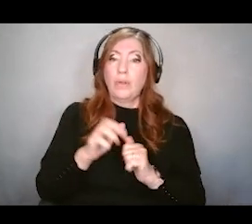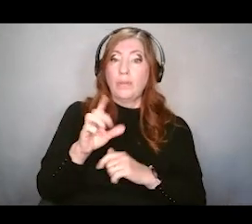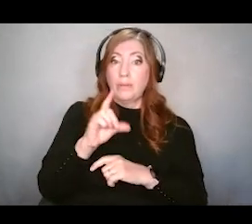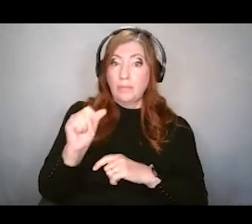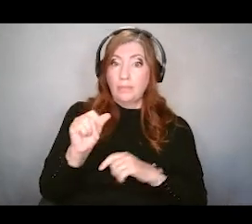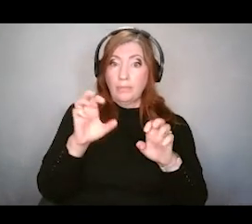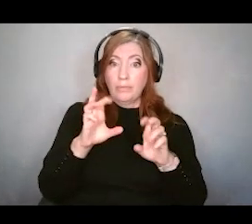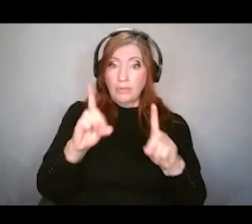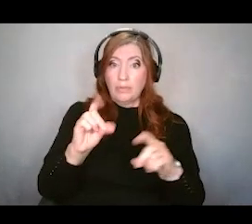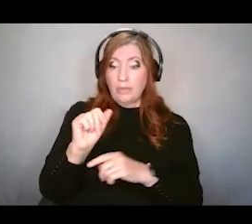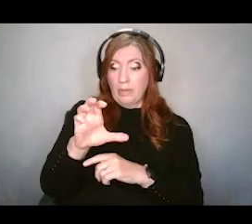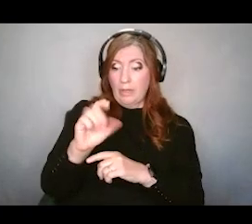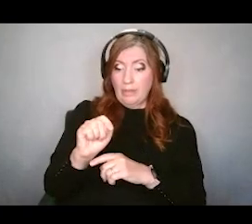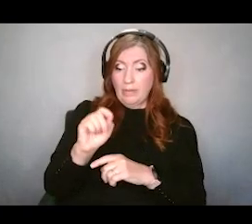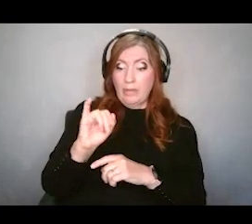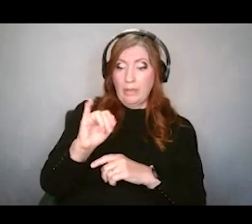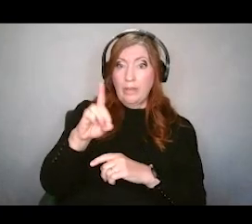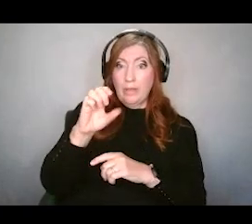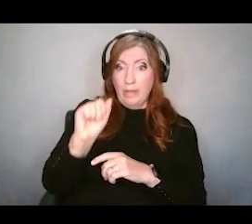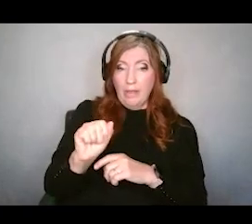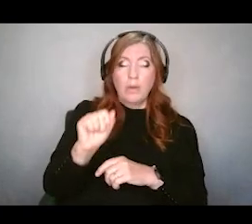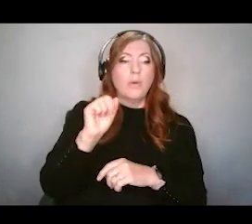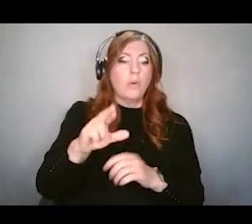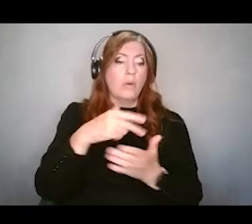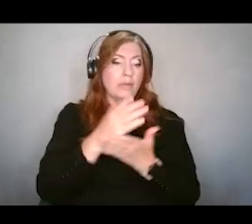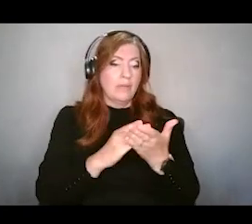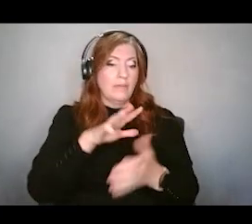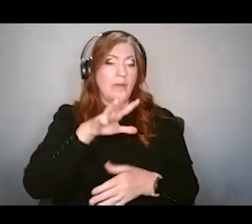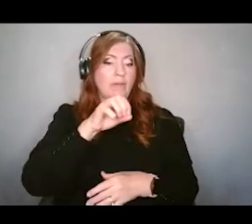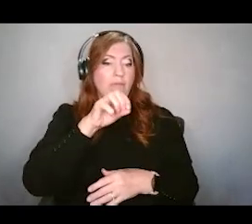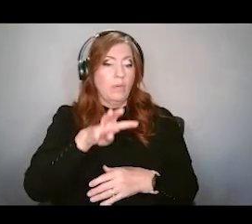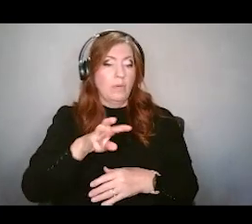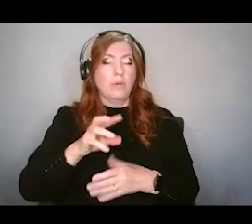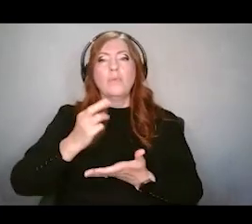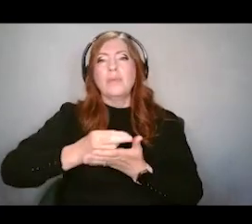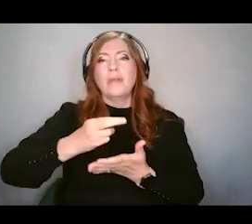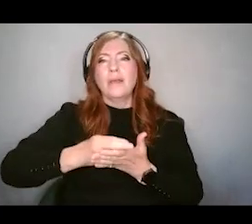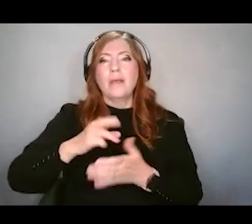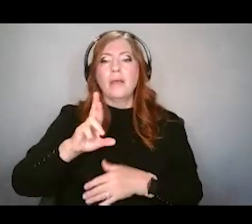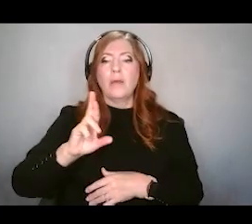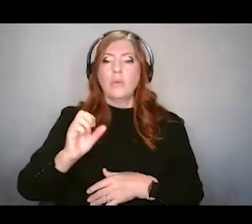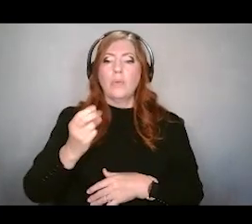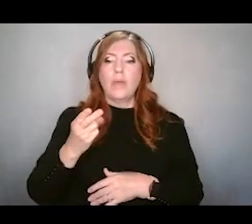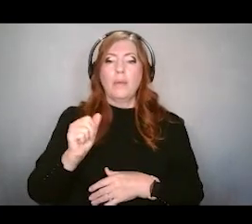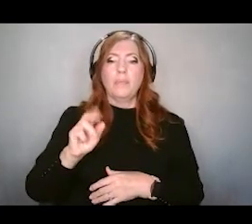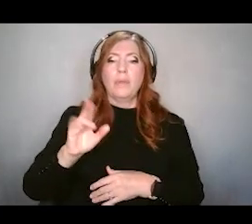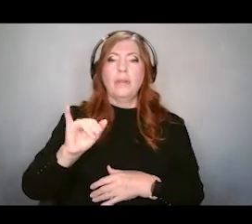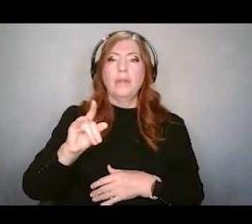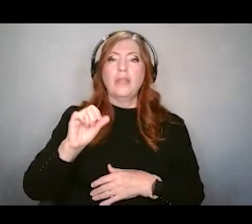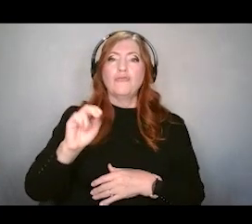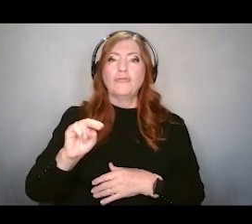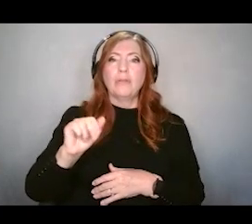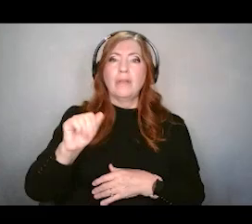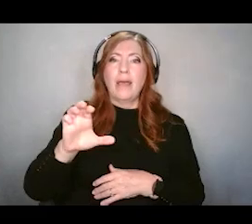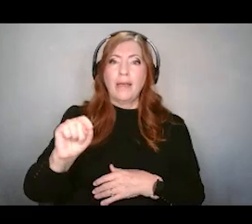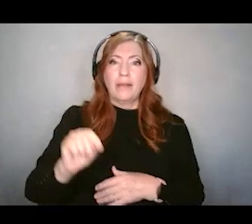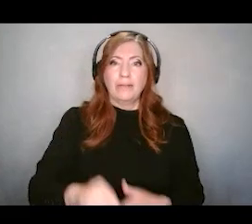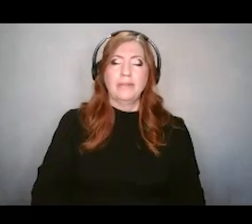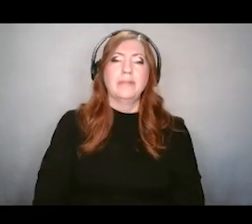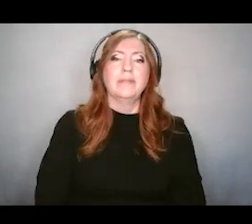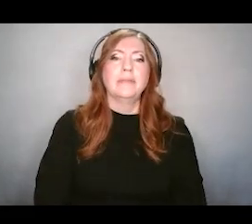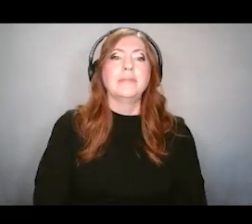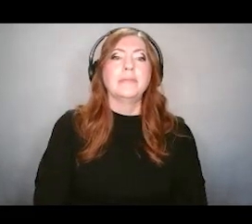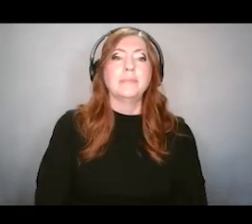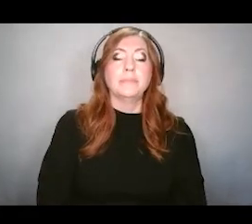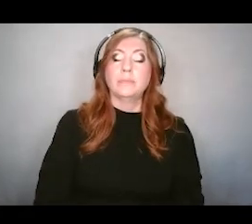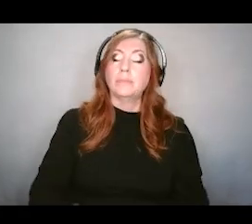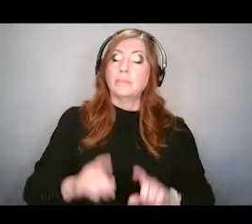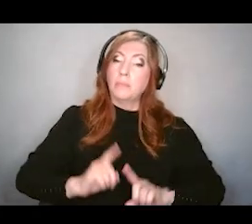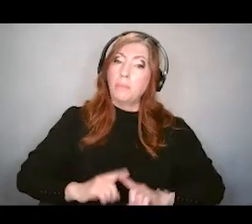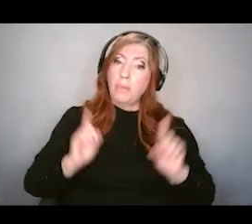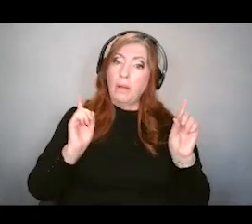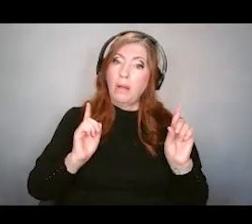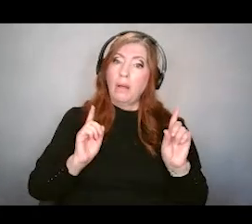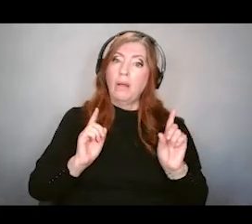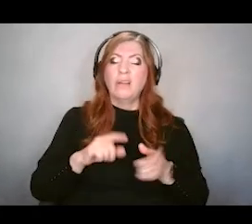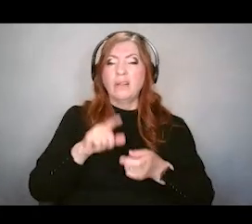(IDEA) or Section 504 of the Rehabilitation Act. However, the level of detail across disability